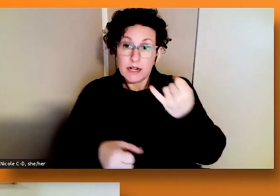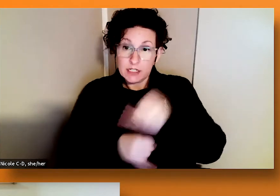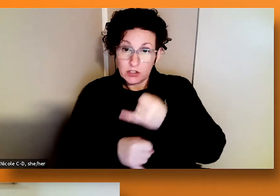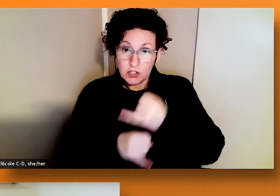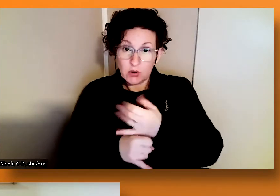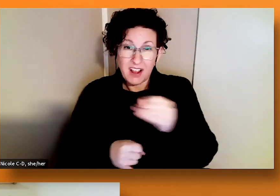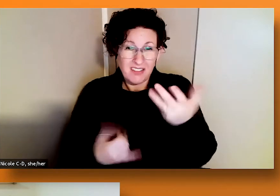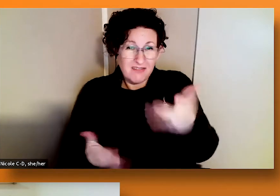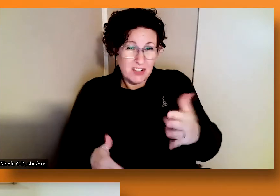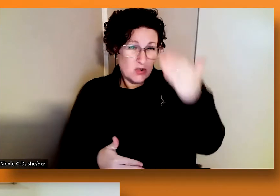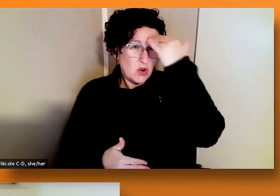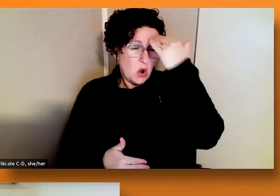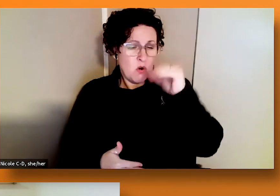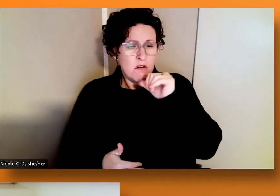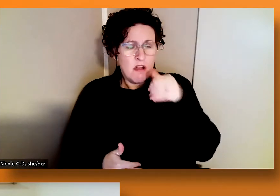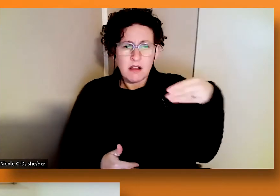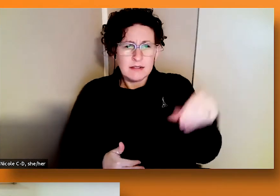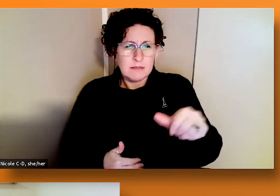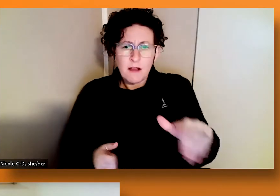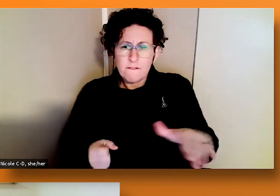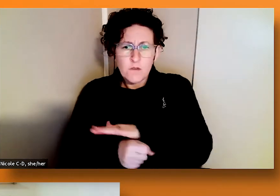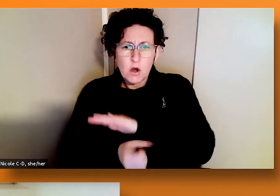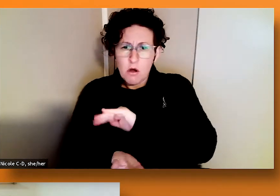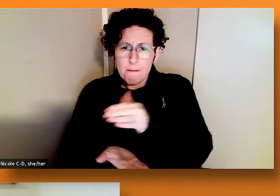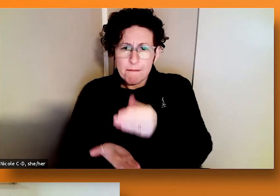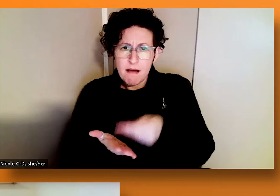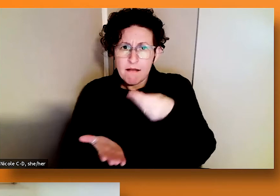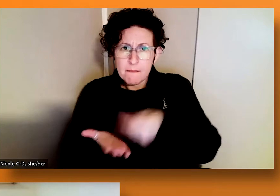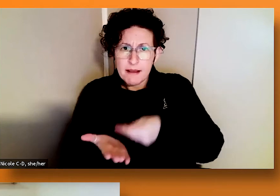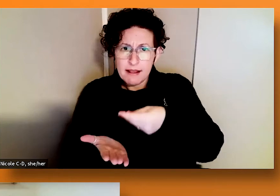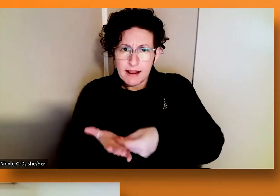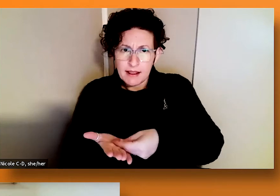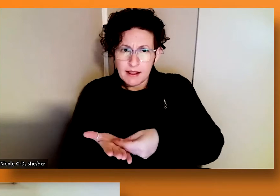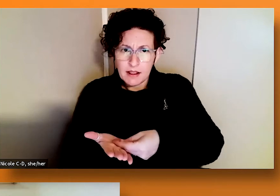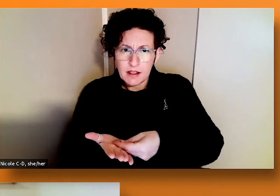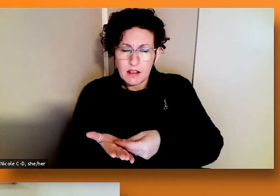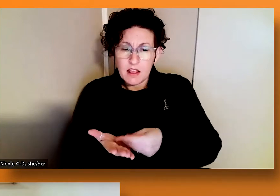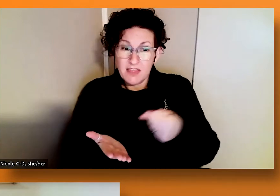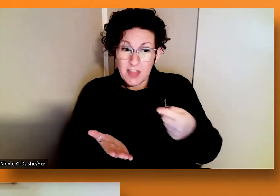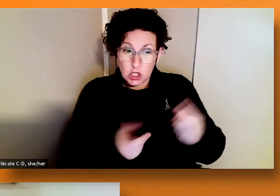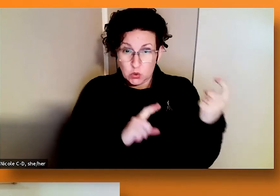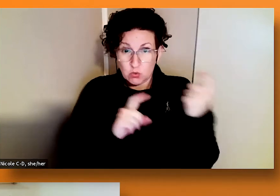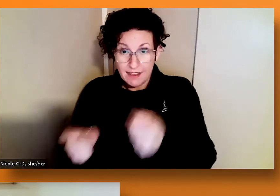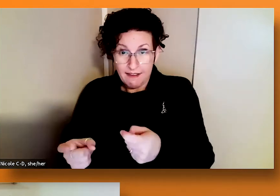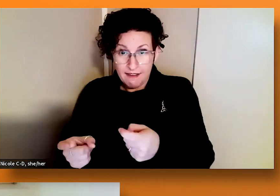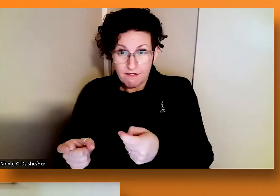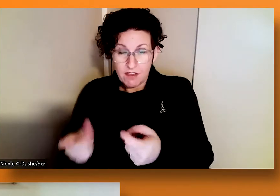on a regular basis and you know they're not going to be spending the full amount of funds that you gave to them--